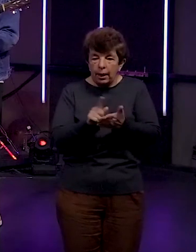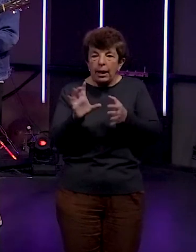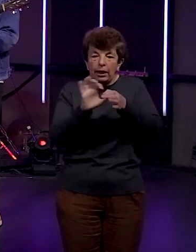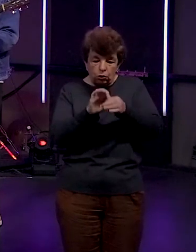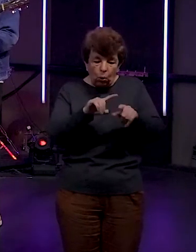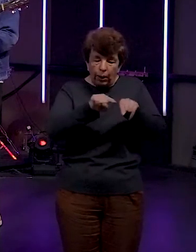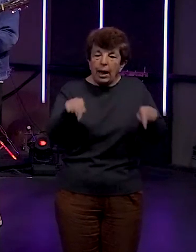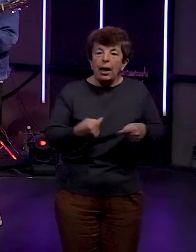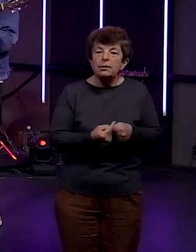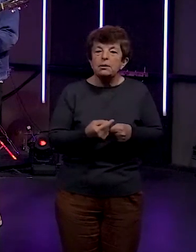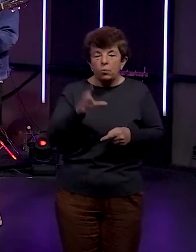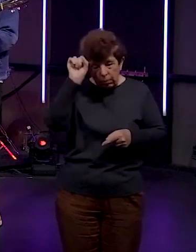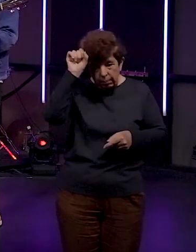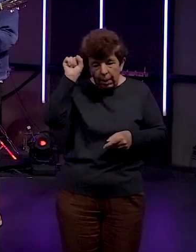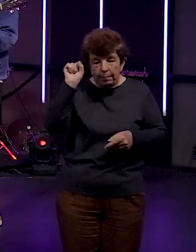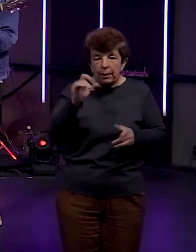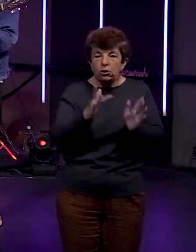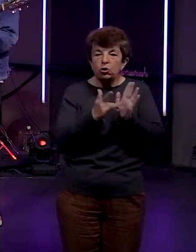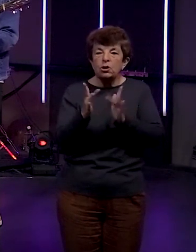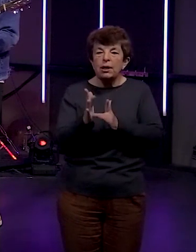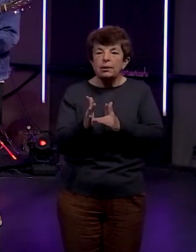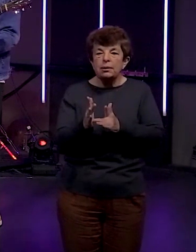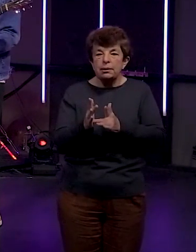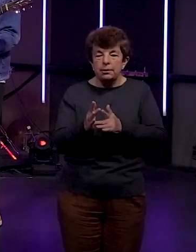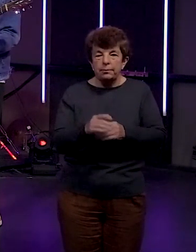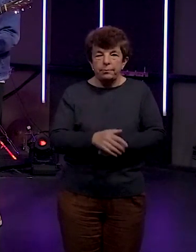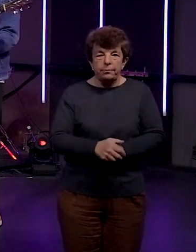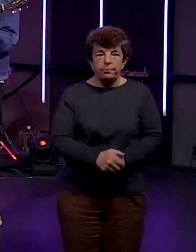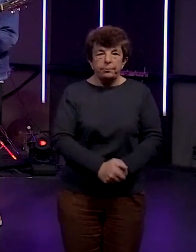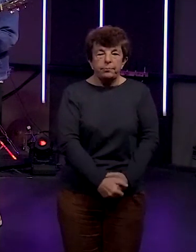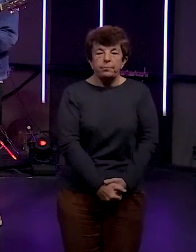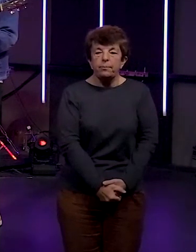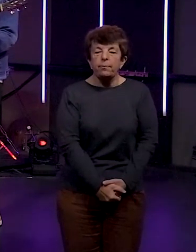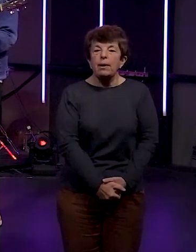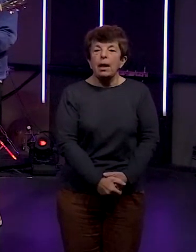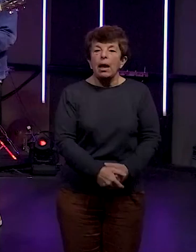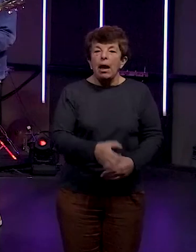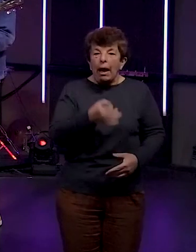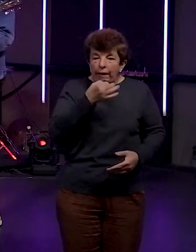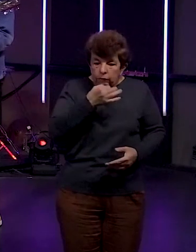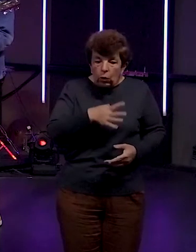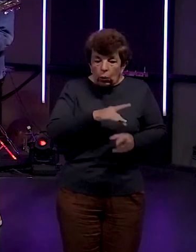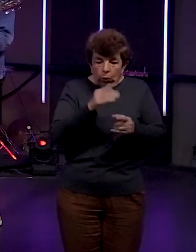us as we remember Jesus in that way. A couple of things just to remind you of